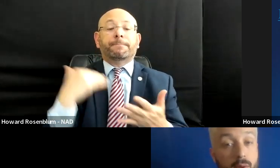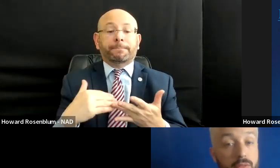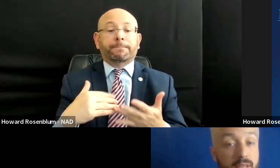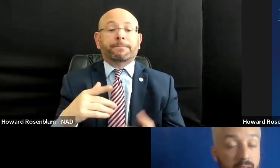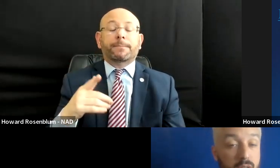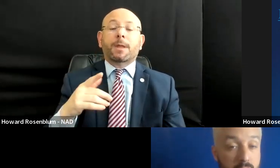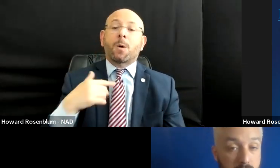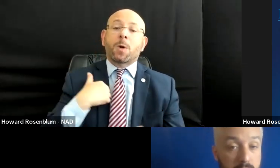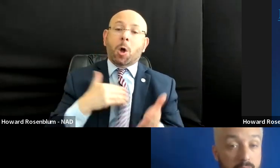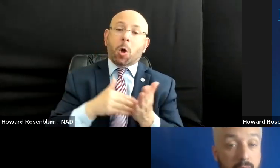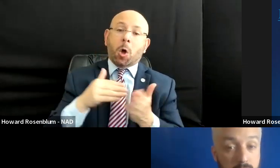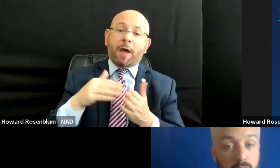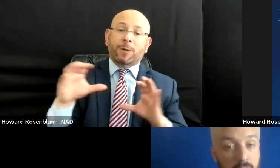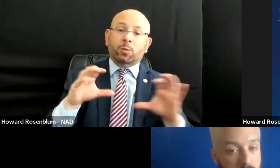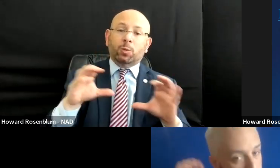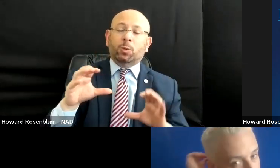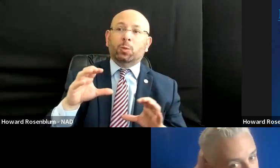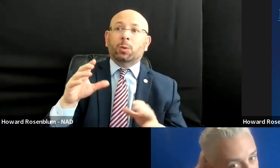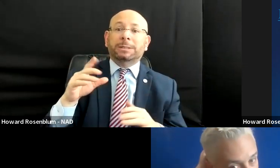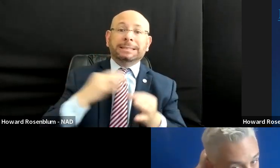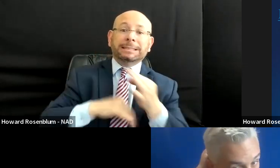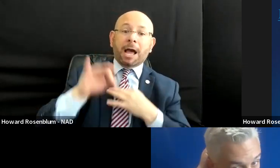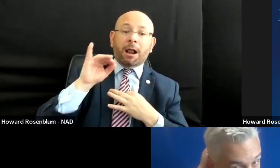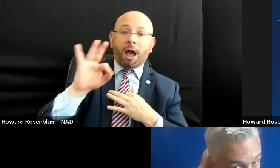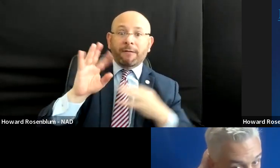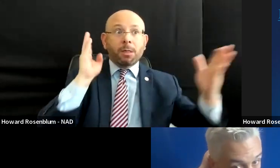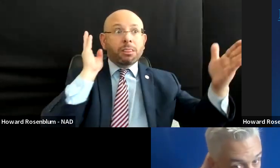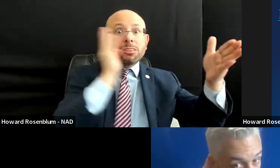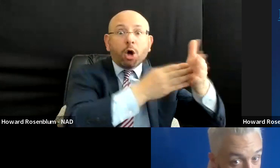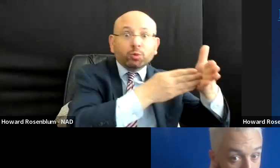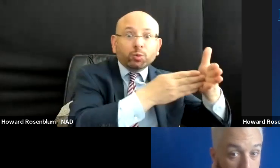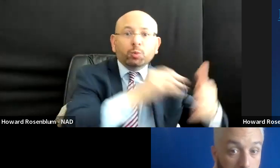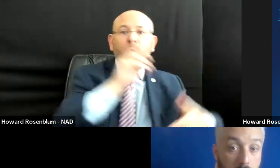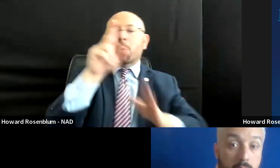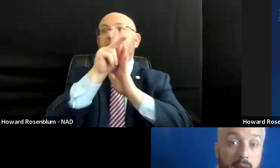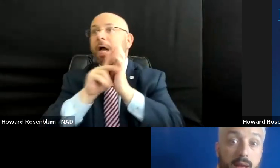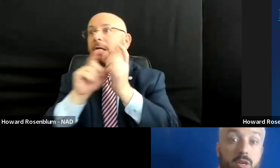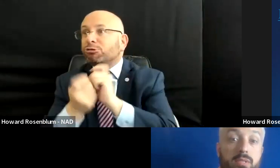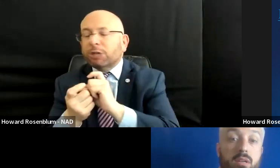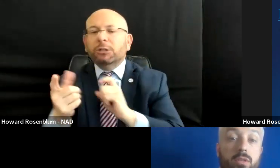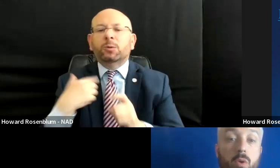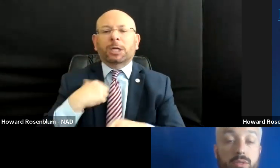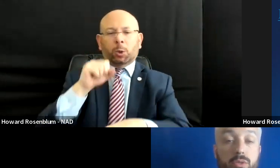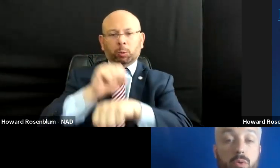ASL would be starting immediately also. They said the ASL option would be available later so we're still working